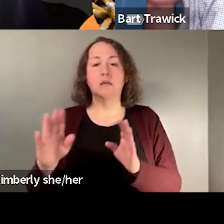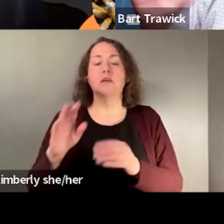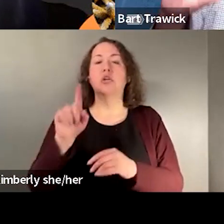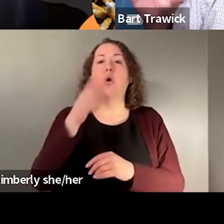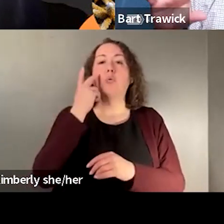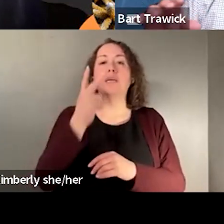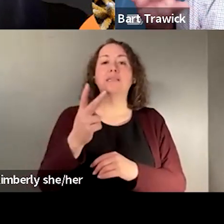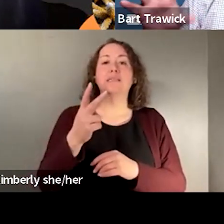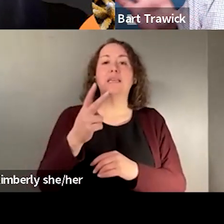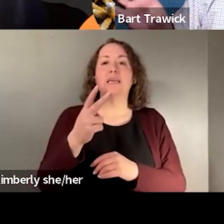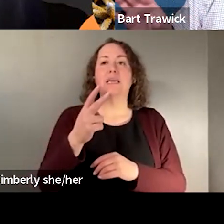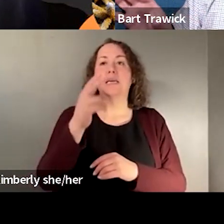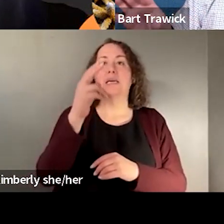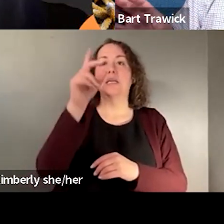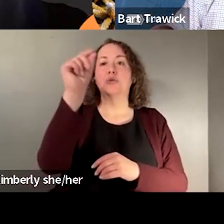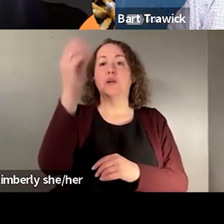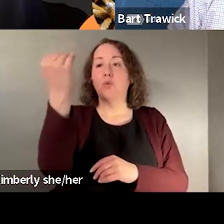It's going to look pretty straightforward.